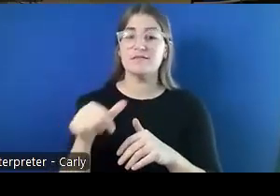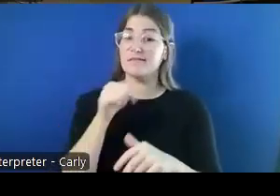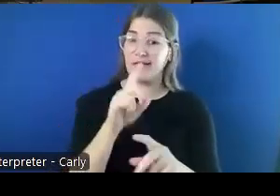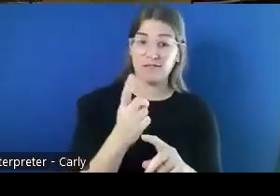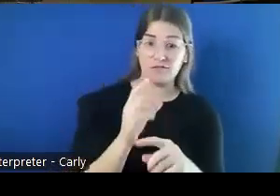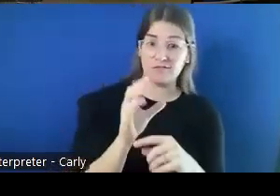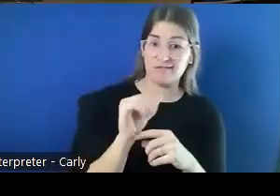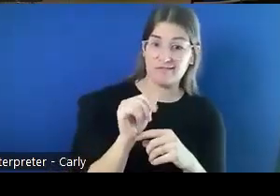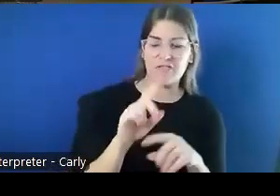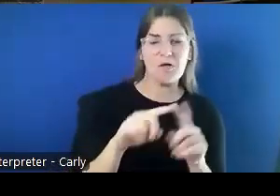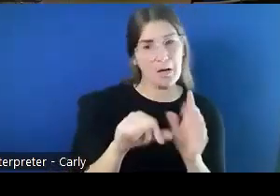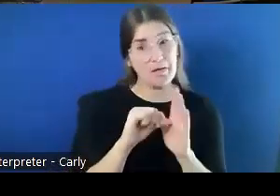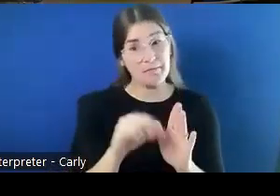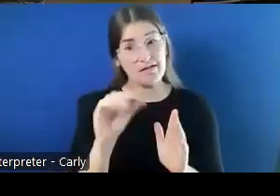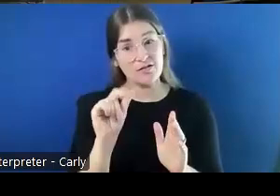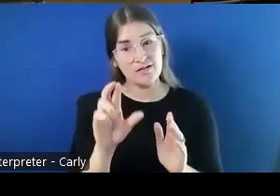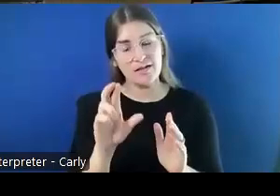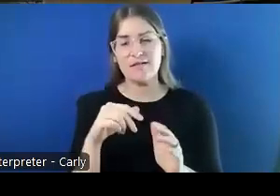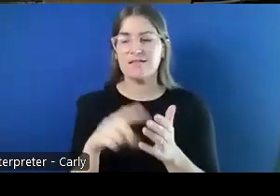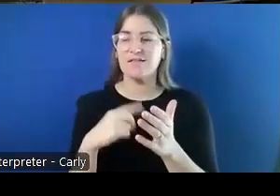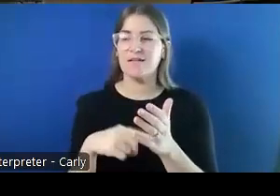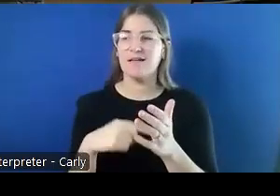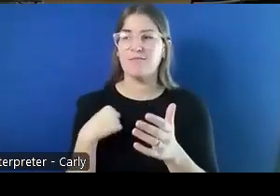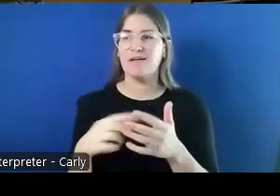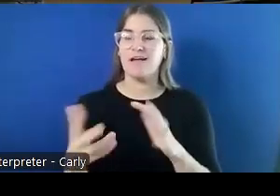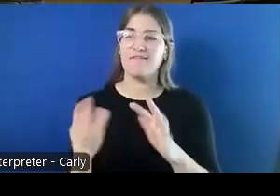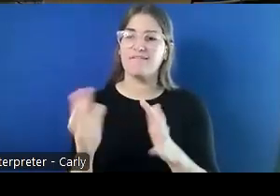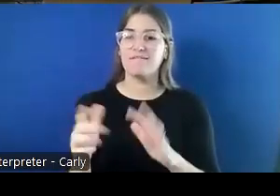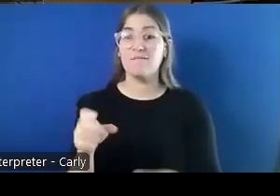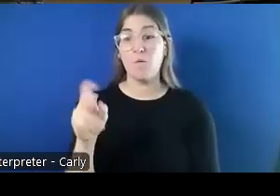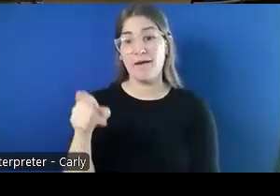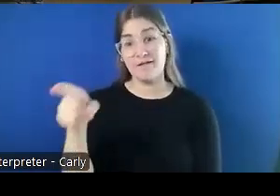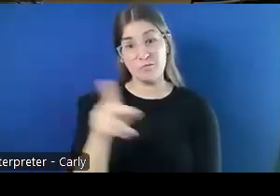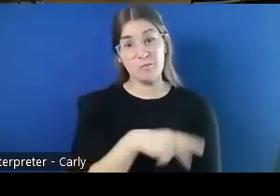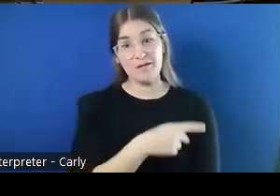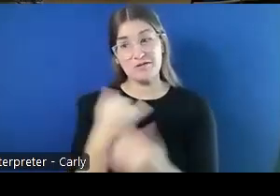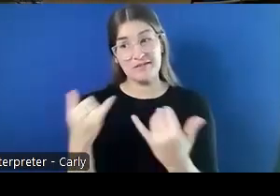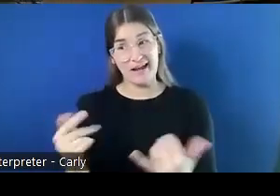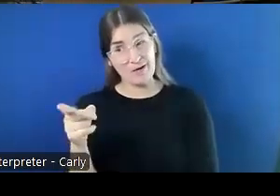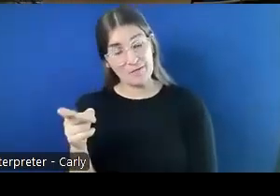wrangle patients into like okay now you are a patient you are going to and and we don't do